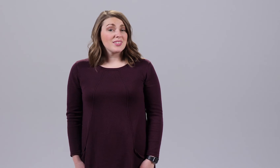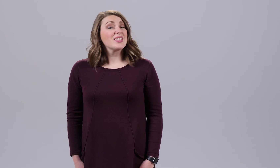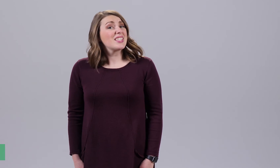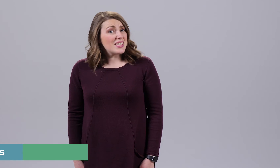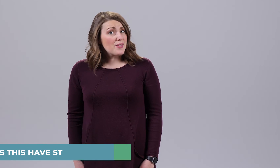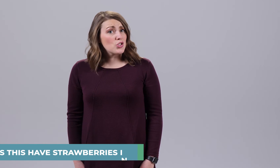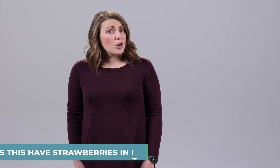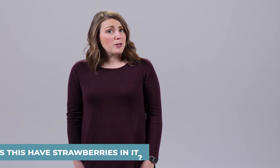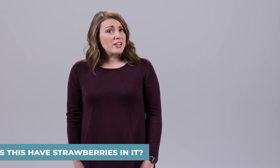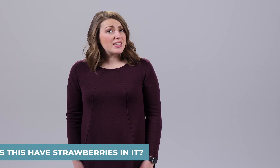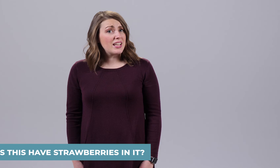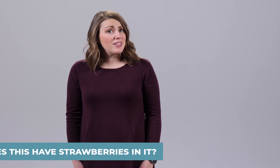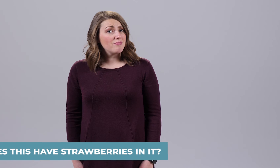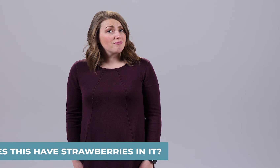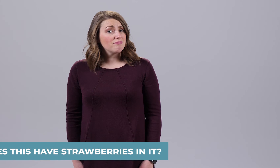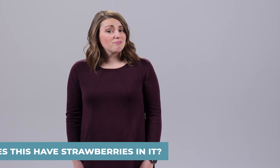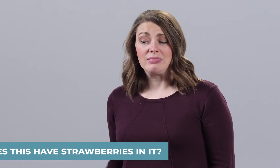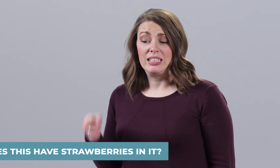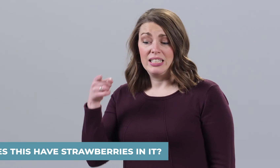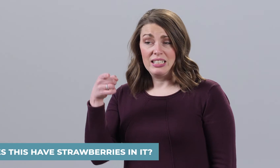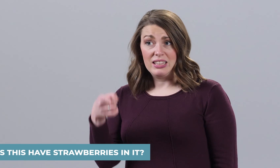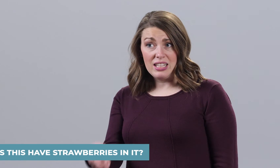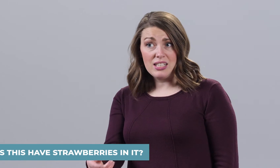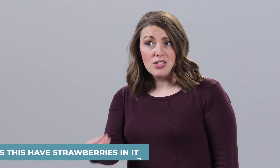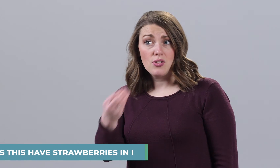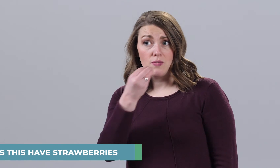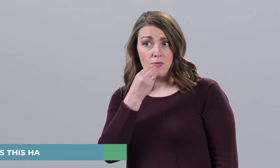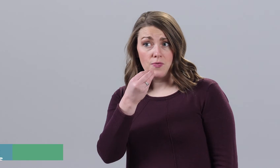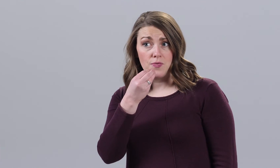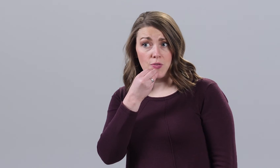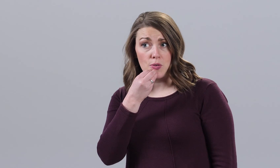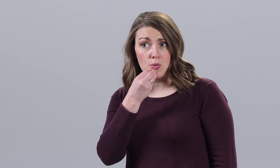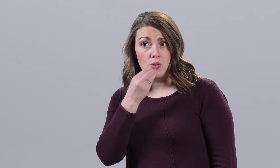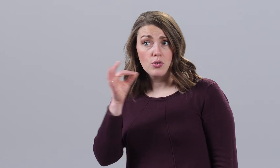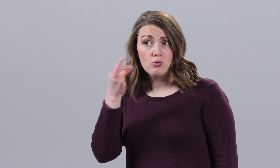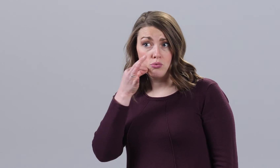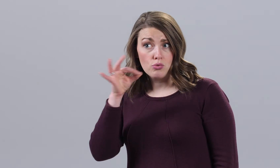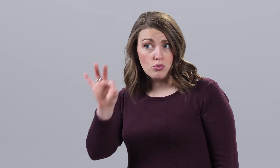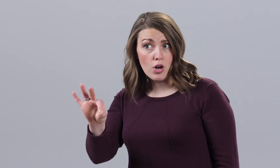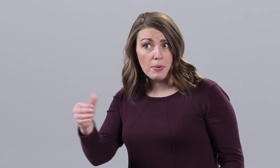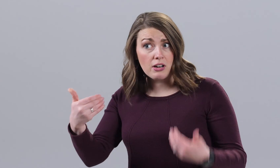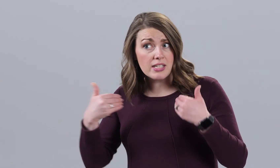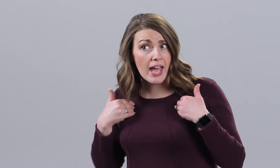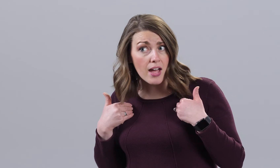Does this have strawberries in it? THIS FOOD STRAWBERRIES HAVE?